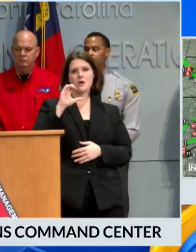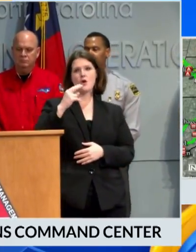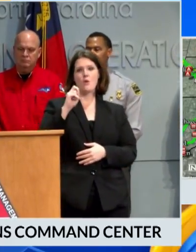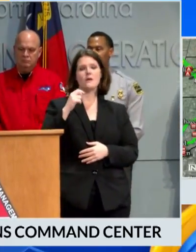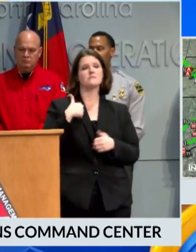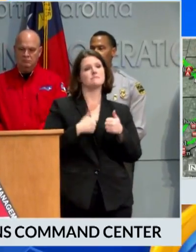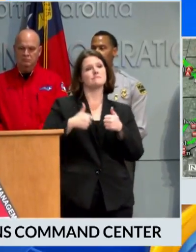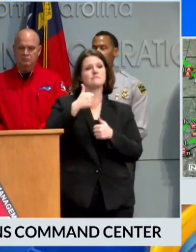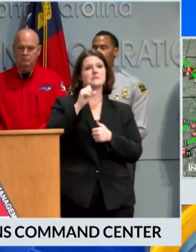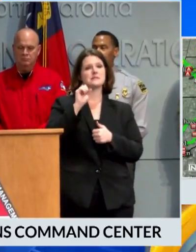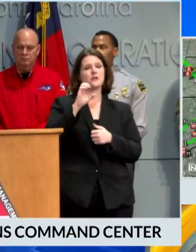DR. MANDY COHEN.